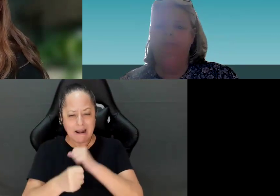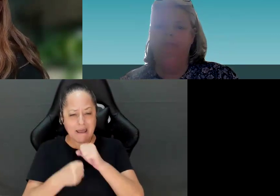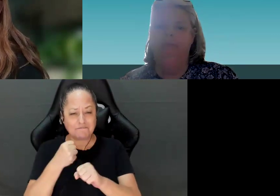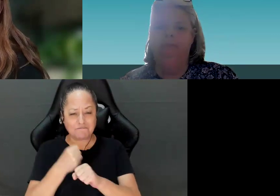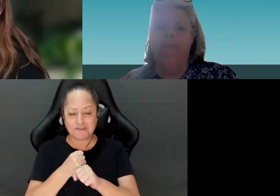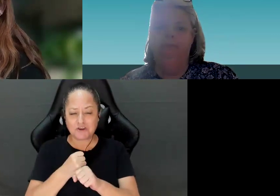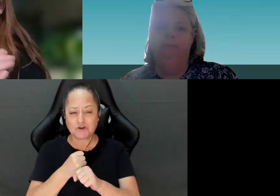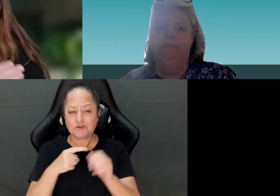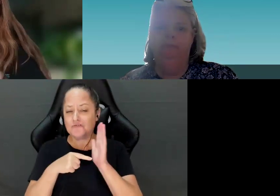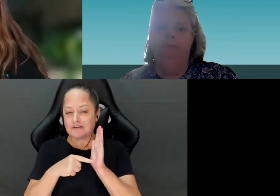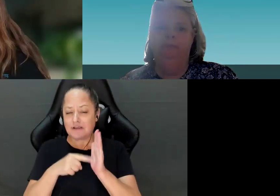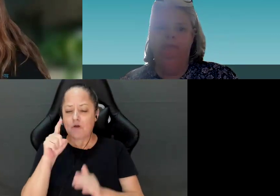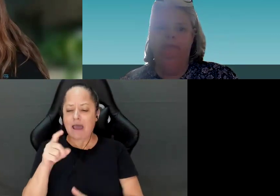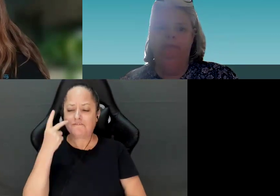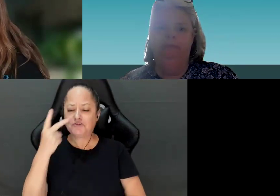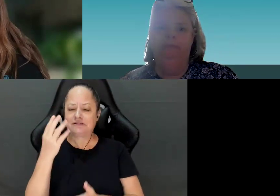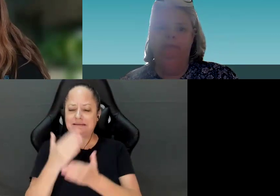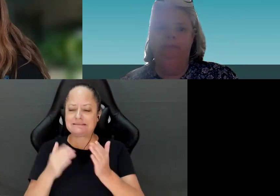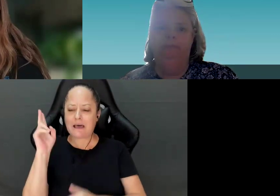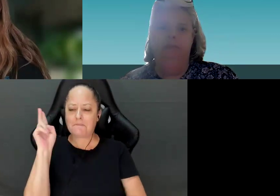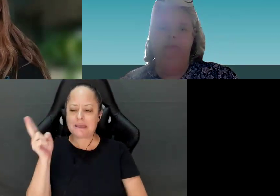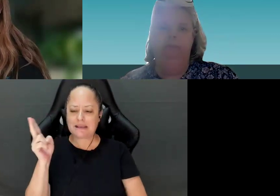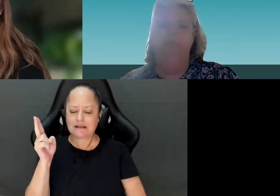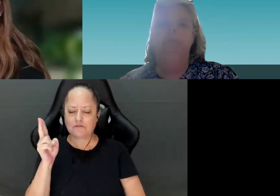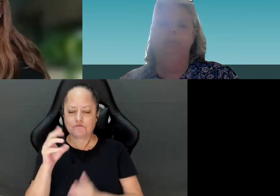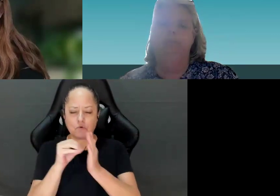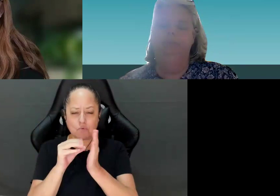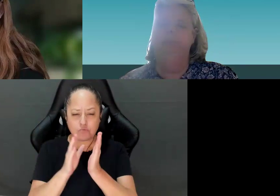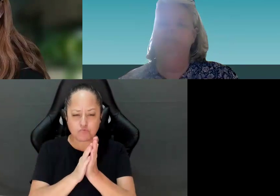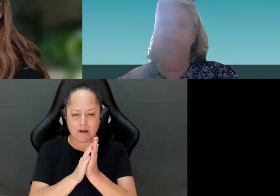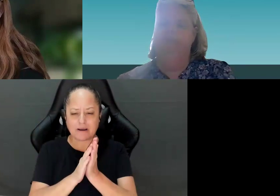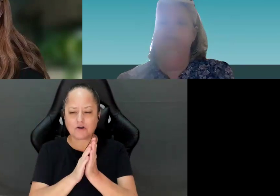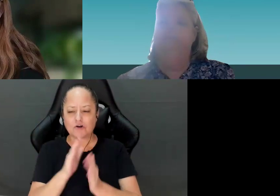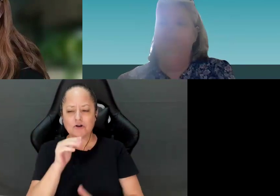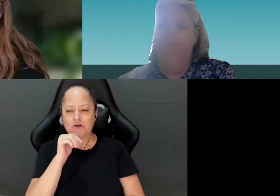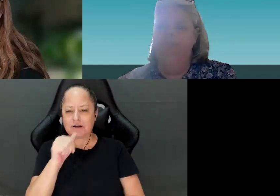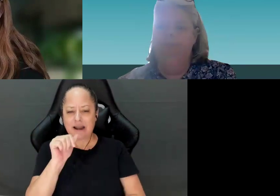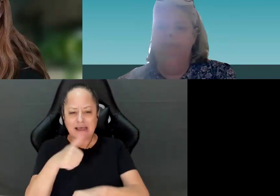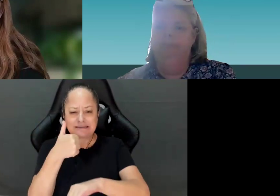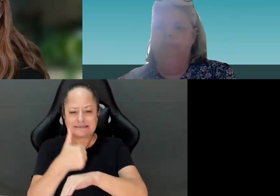But we really need to see some historical track record and just aren't set up to work with startups.